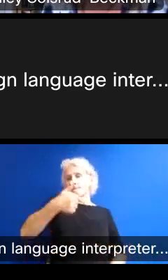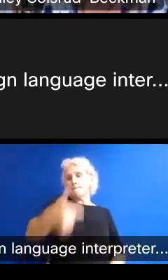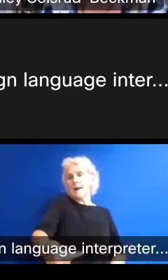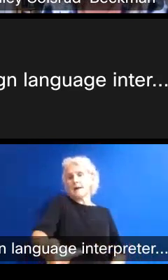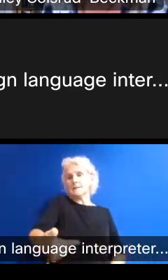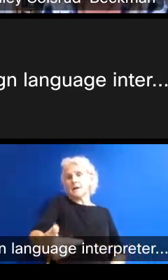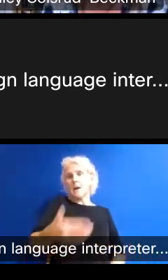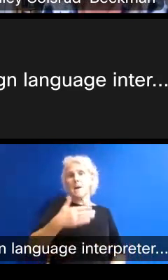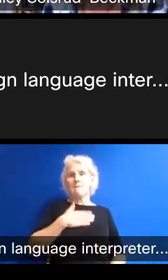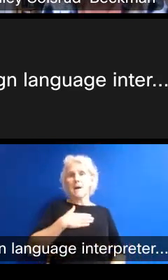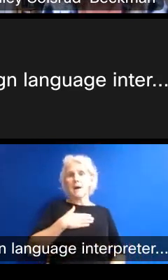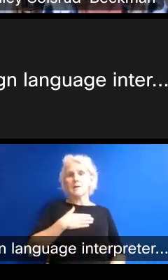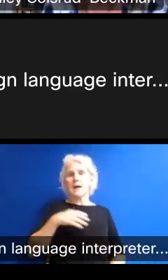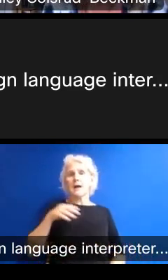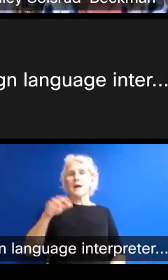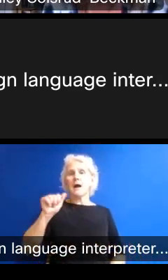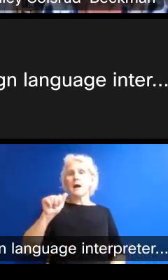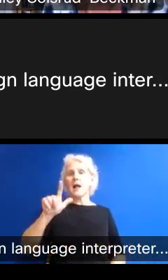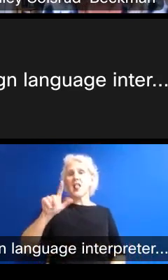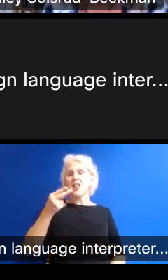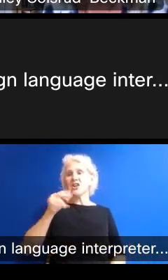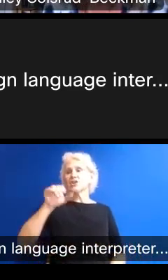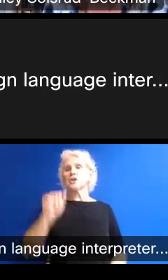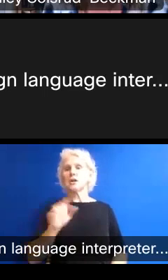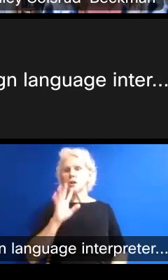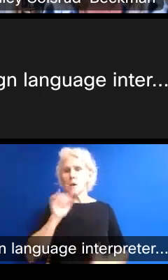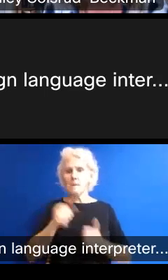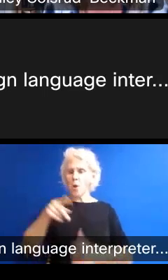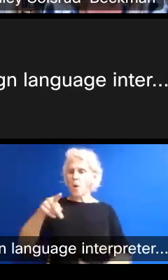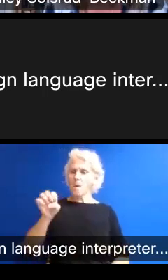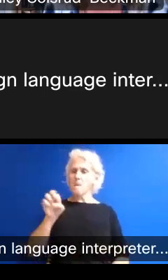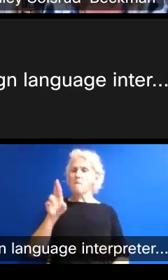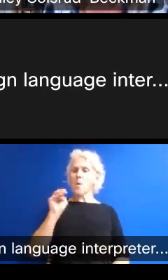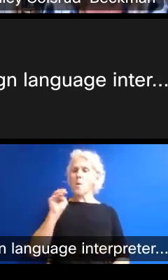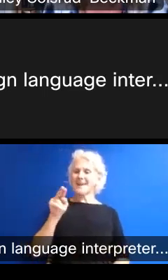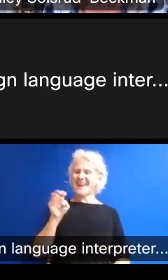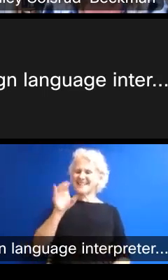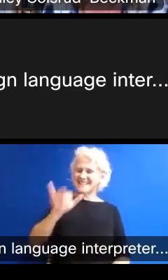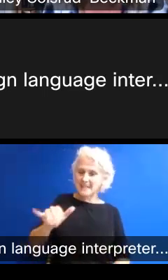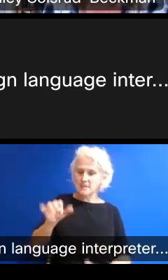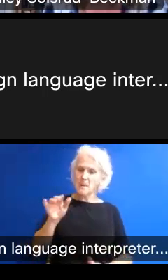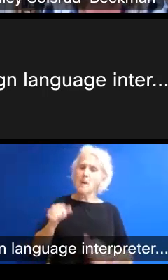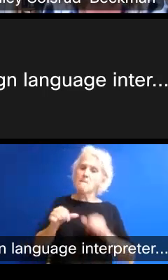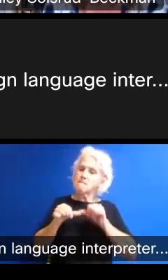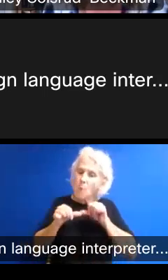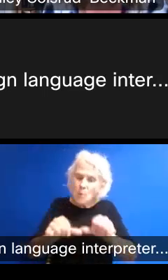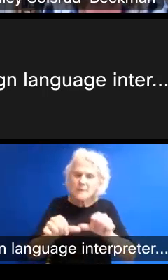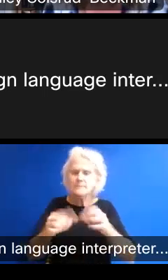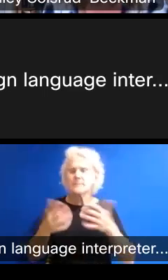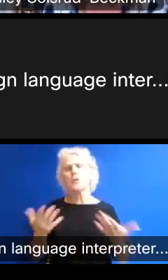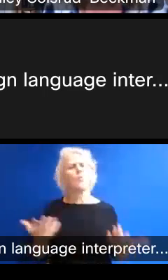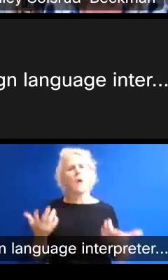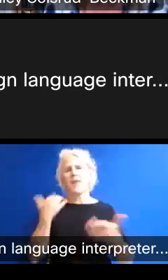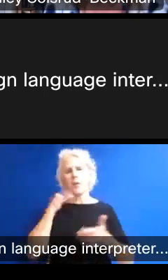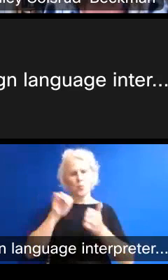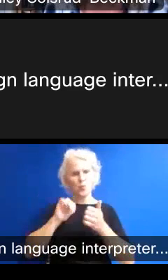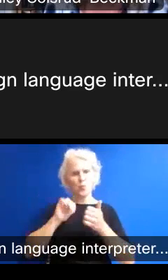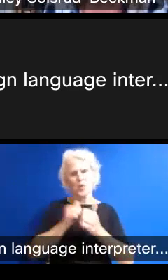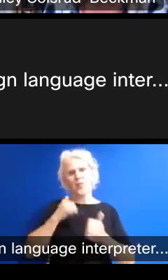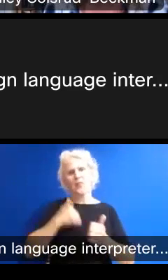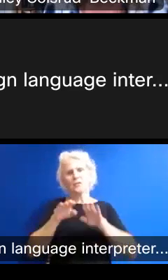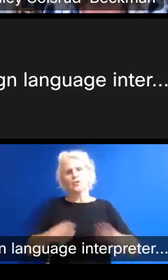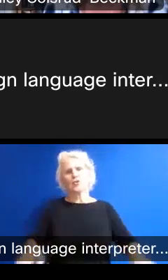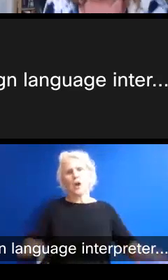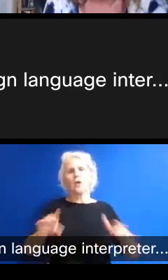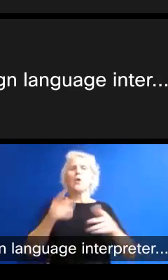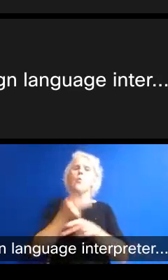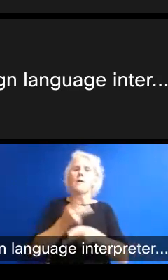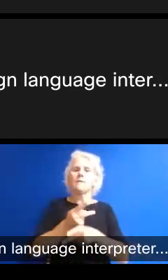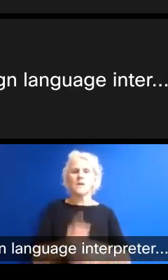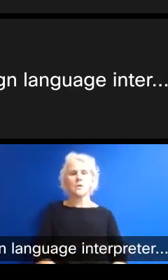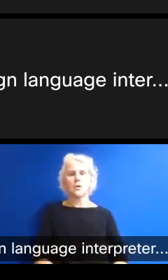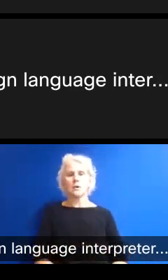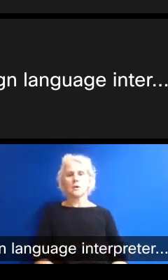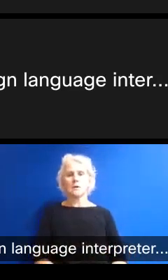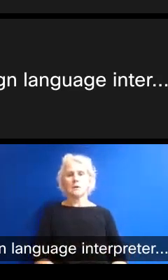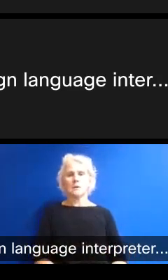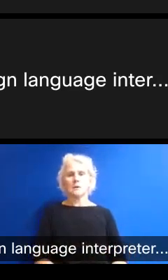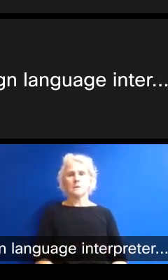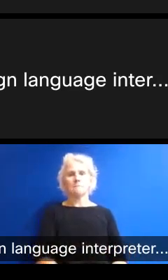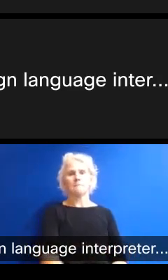colleague Elisha to talk about permanency because this is an overarching goal in child welfare.